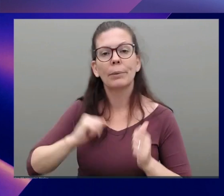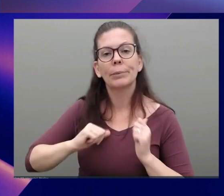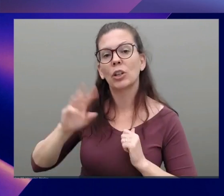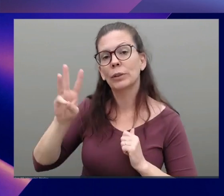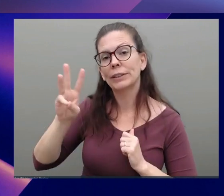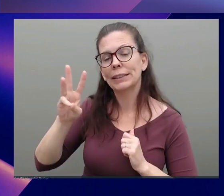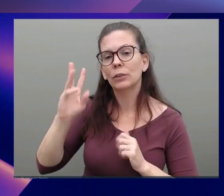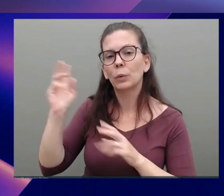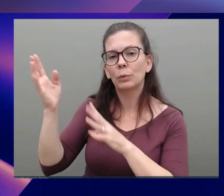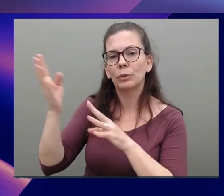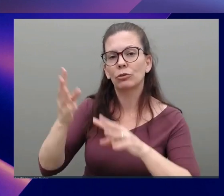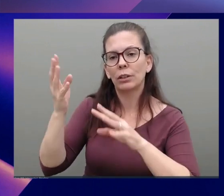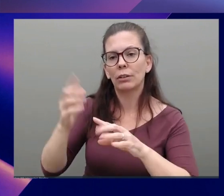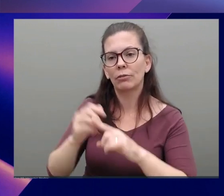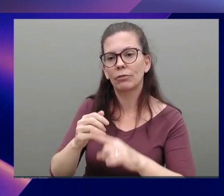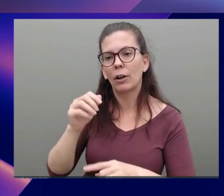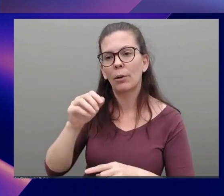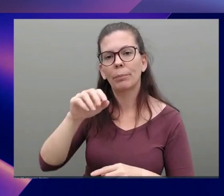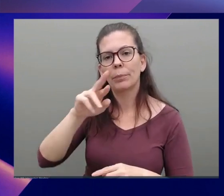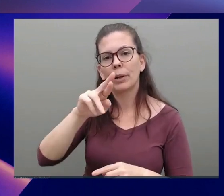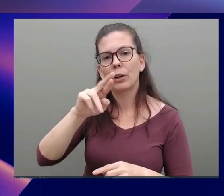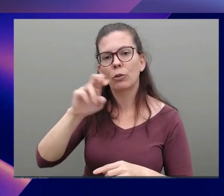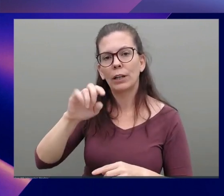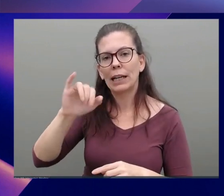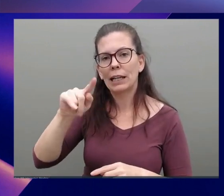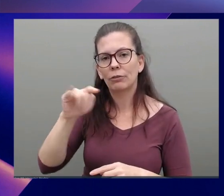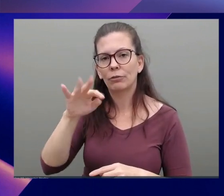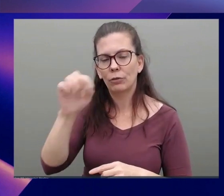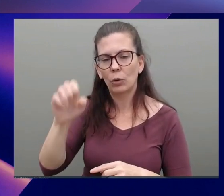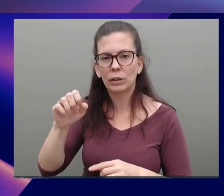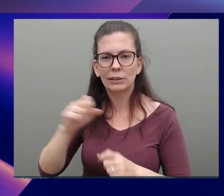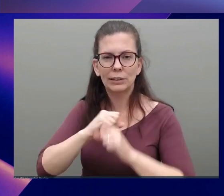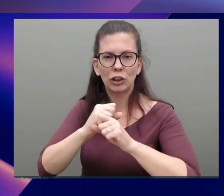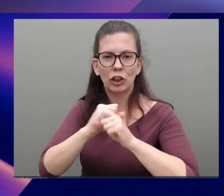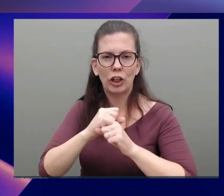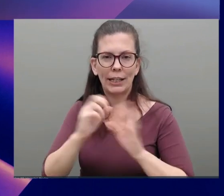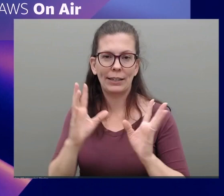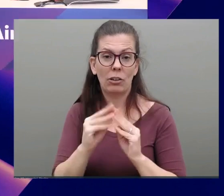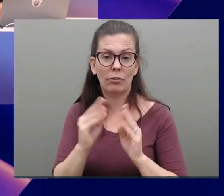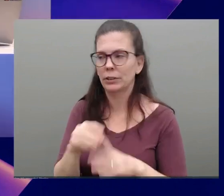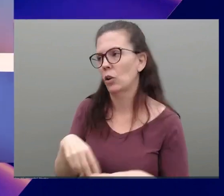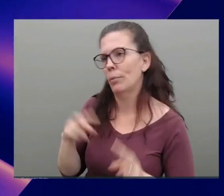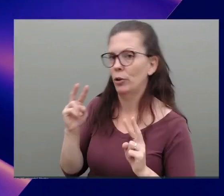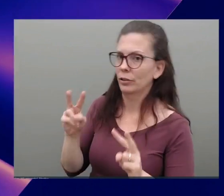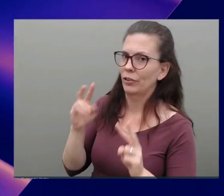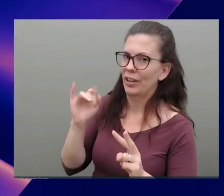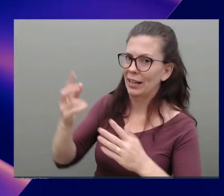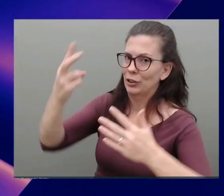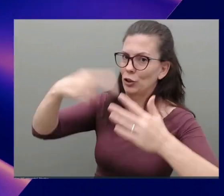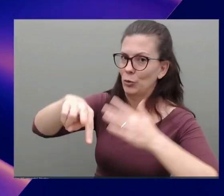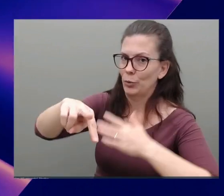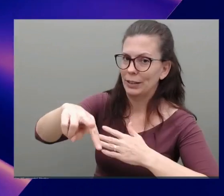the Amazon re:Inforce conference, security conference. re:Inforce, I'm looking forward to that. That's in two weeks, so, register, attend.